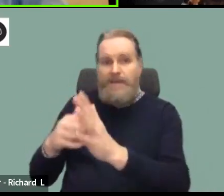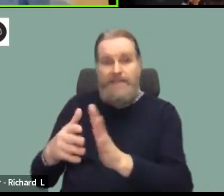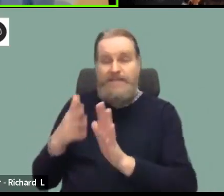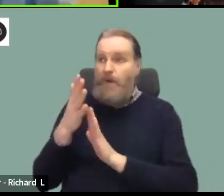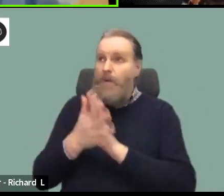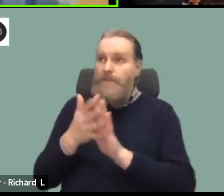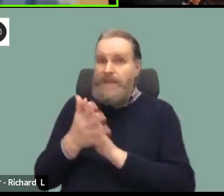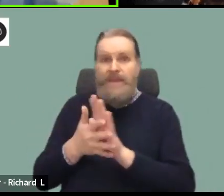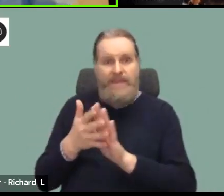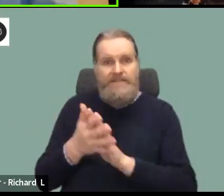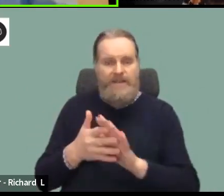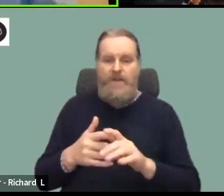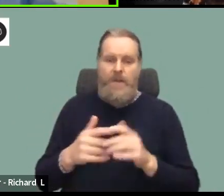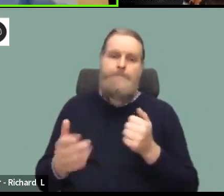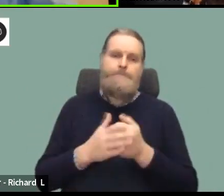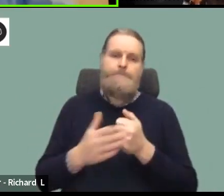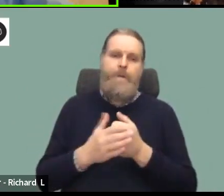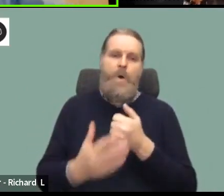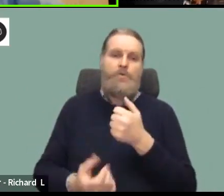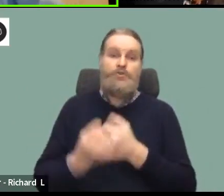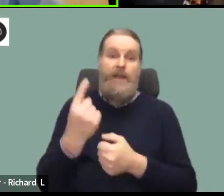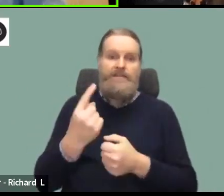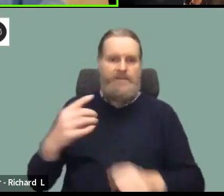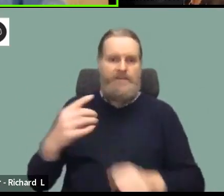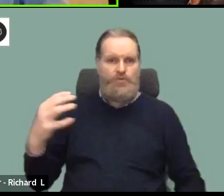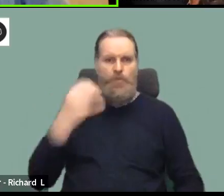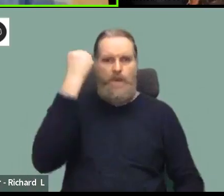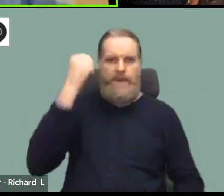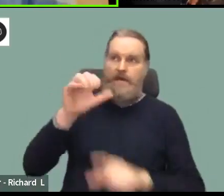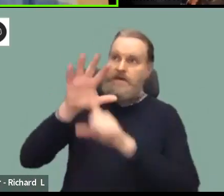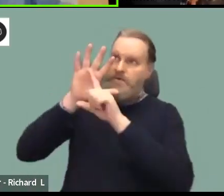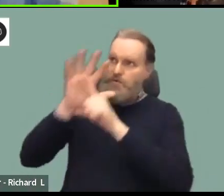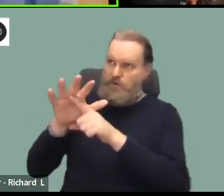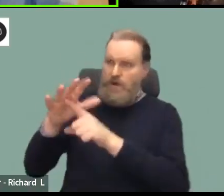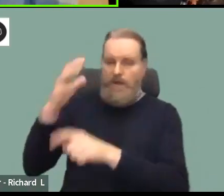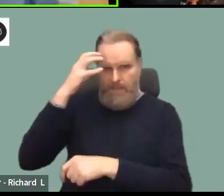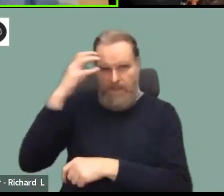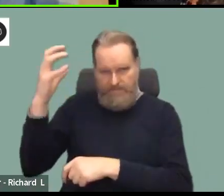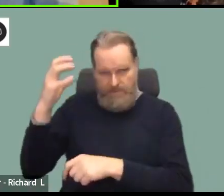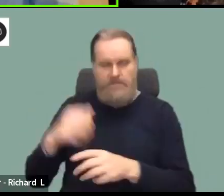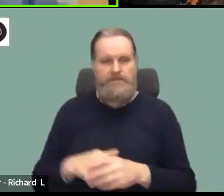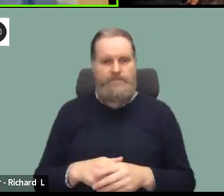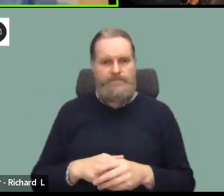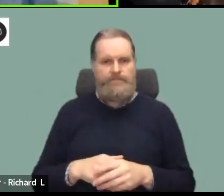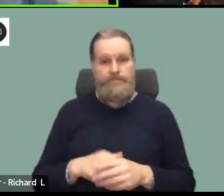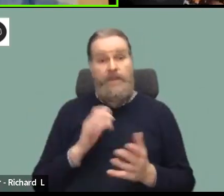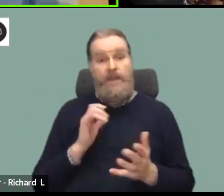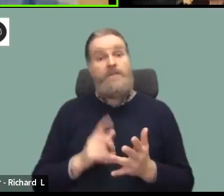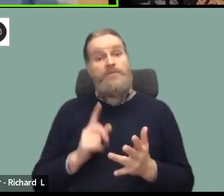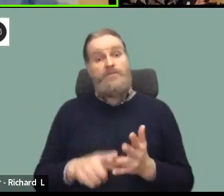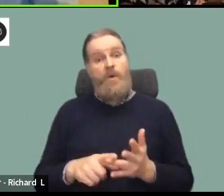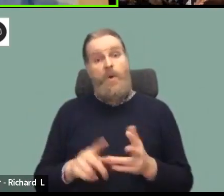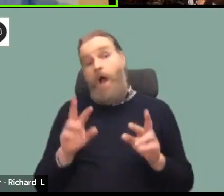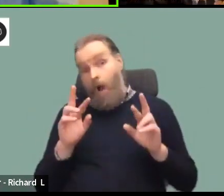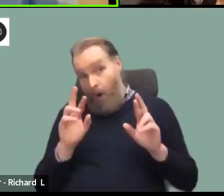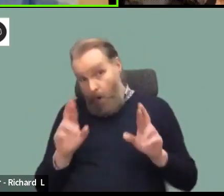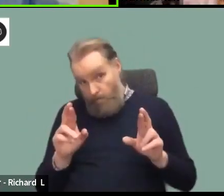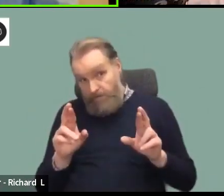together. winning. And I often. imately imately is what we want to do so is what we want to do. So from in finished So from in finishing I hope that what